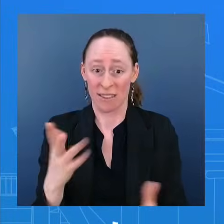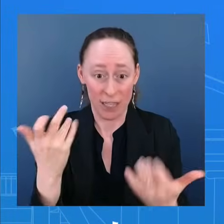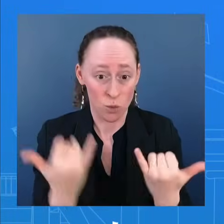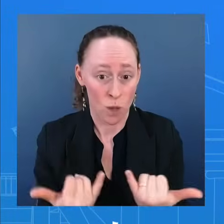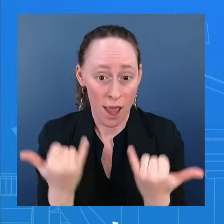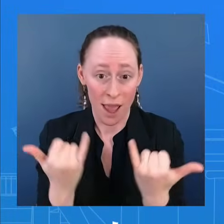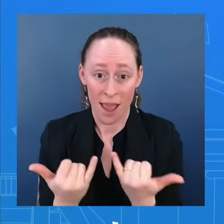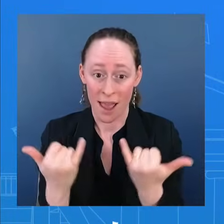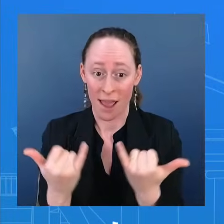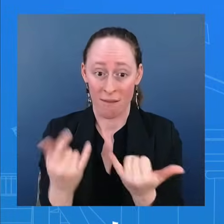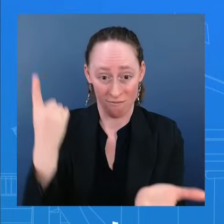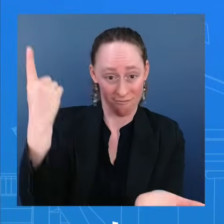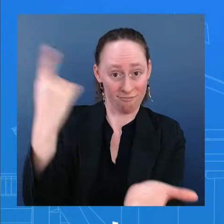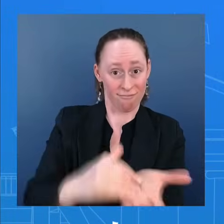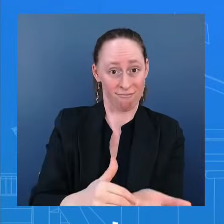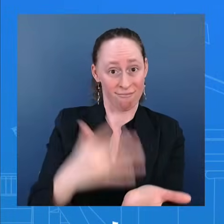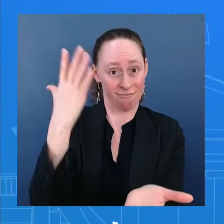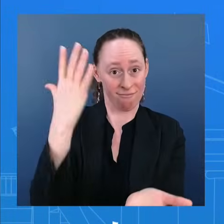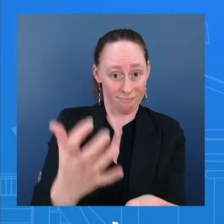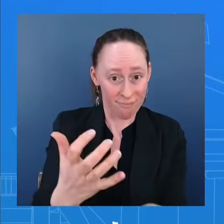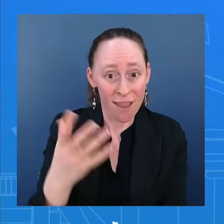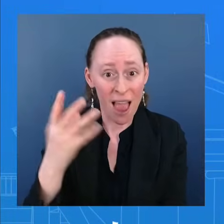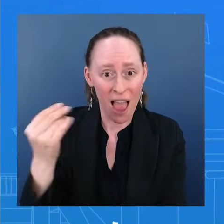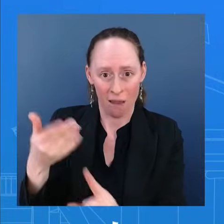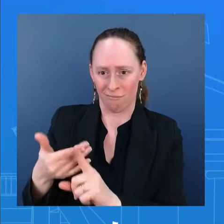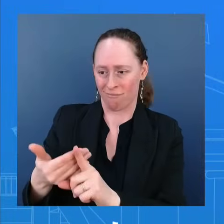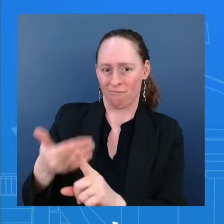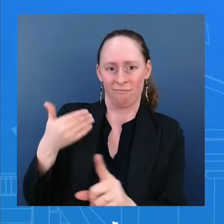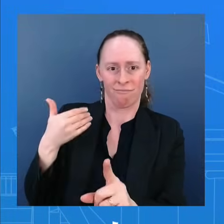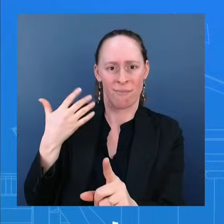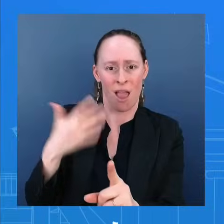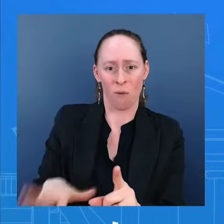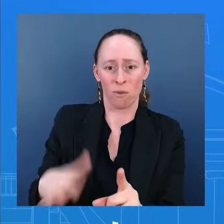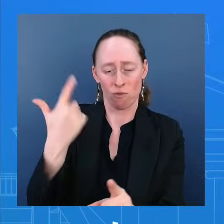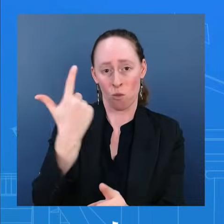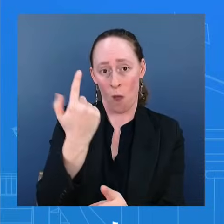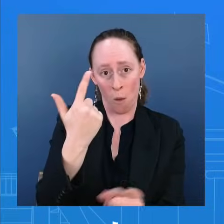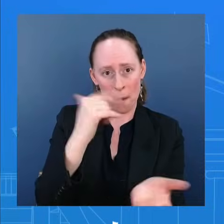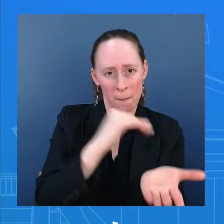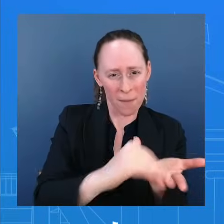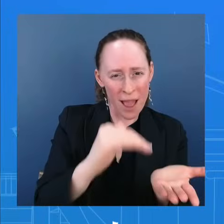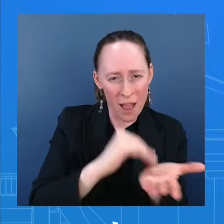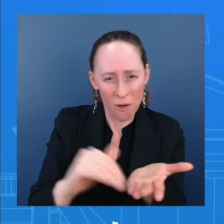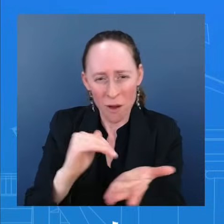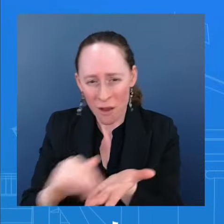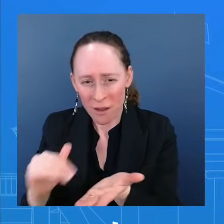granting 21 pardons, 122 commutations, he has certainly done more in --